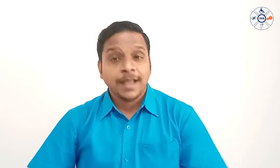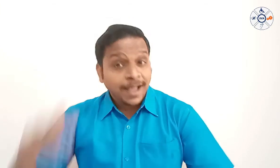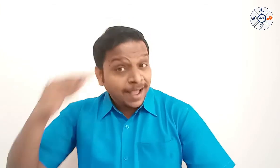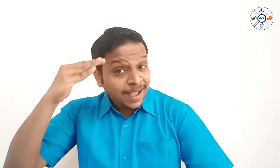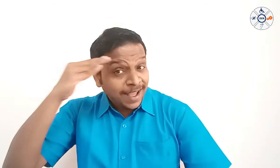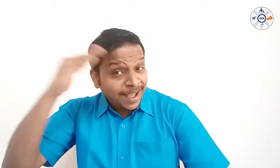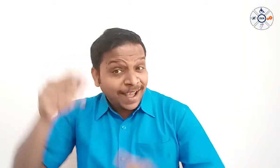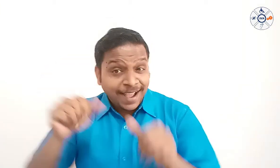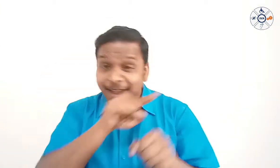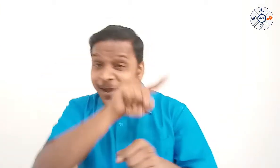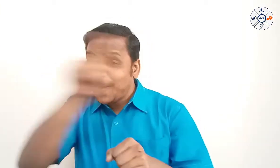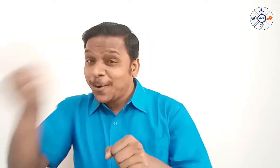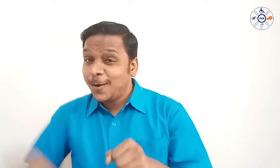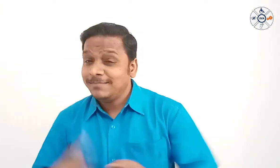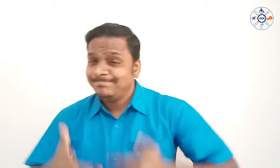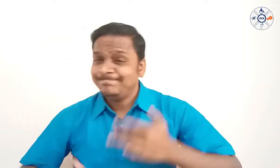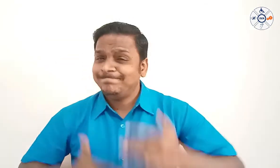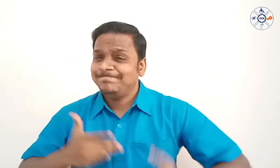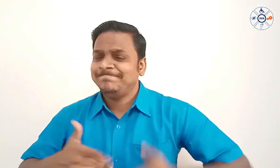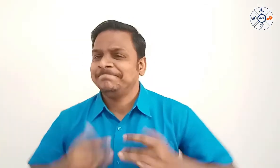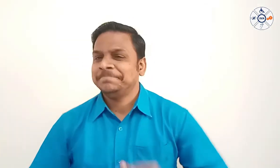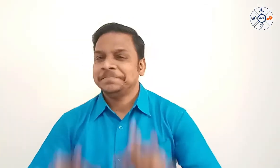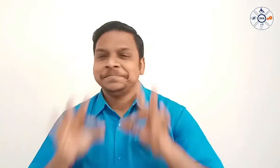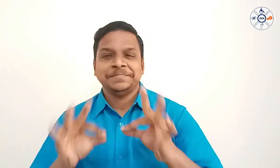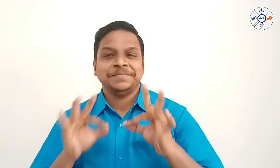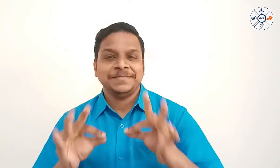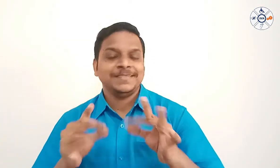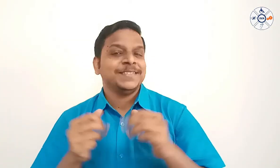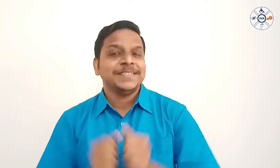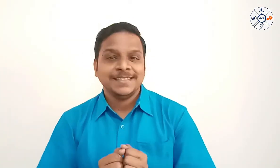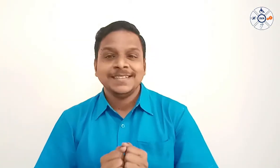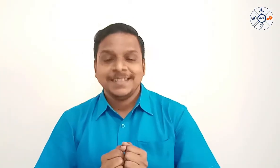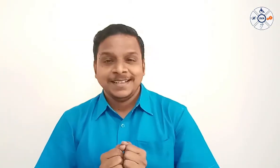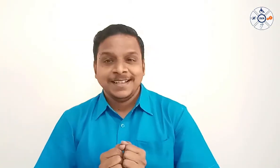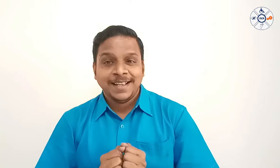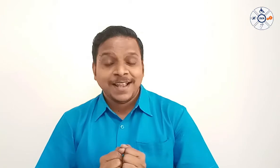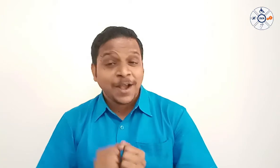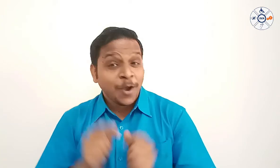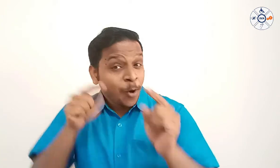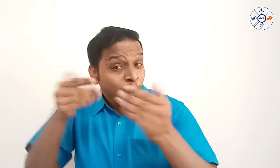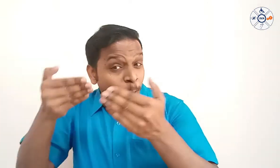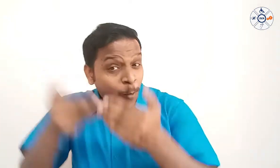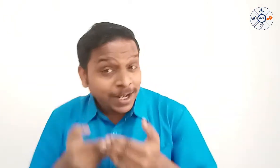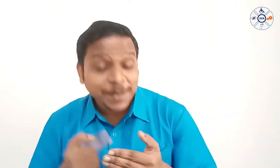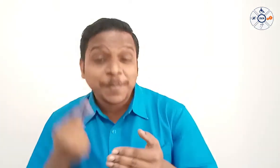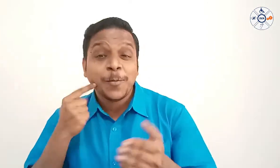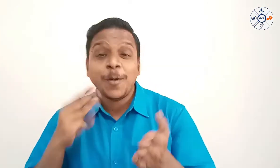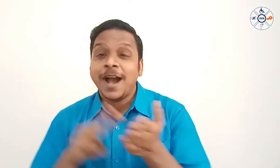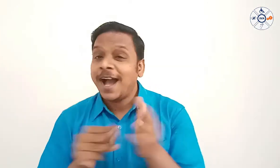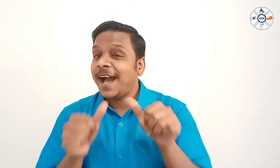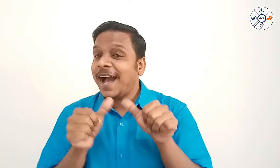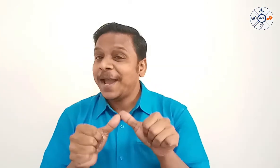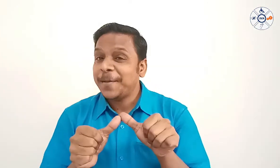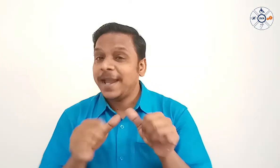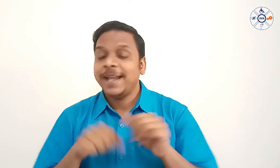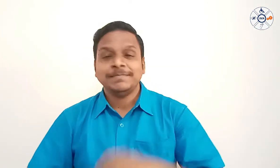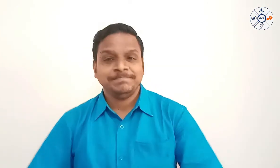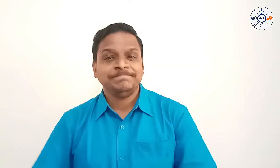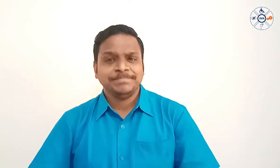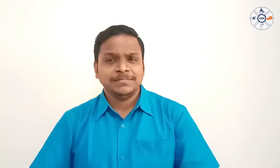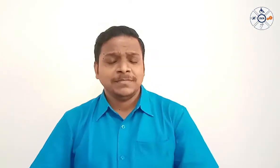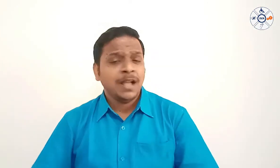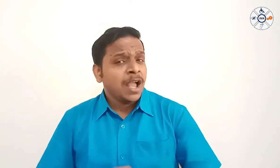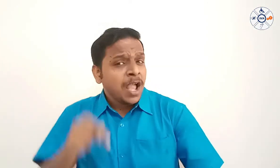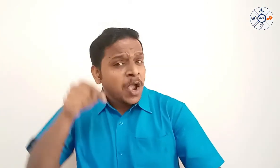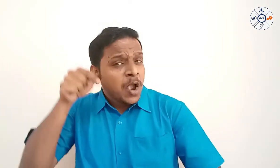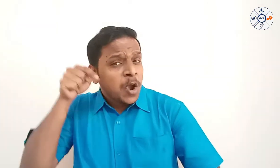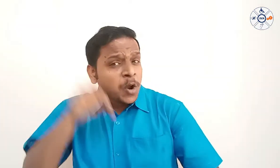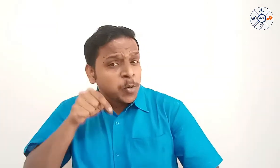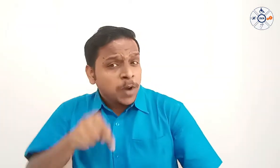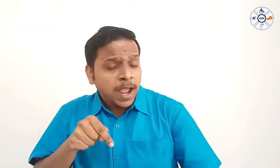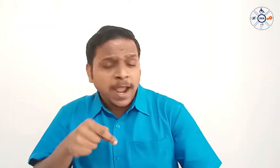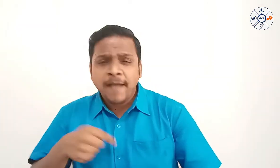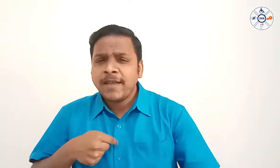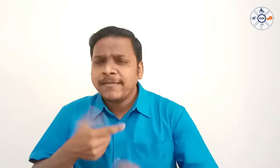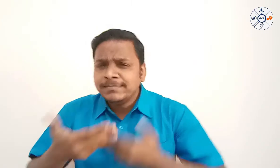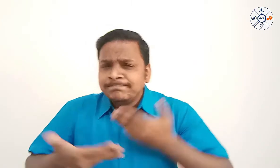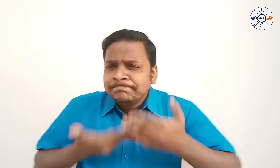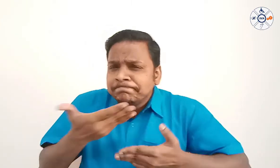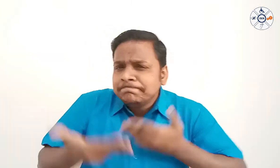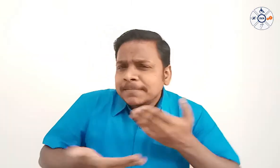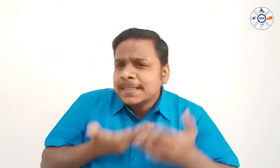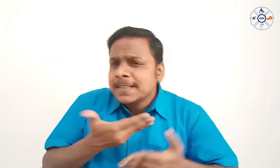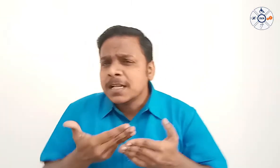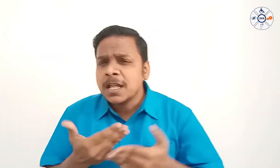Hello, everyone. Hope you're all excited. Okay, Welcome to IMA. Today, We will discuss